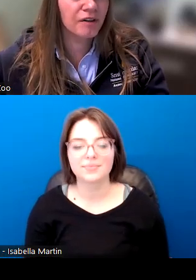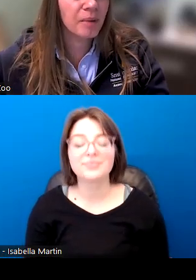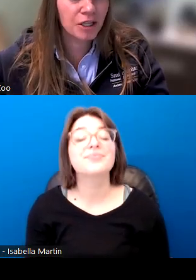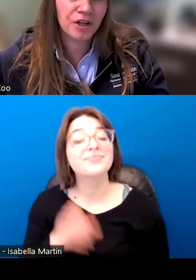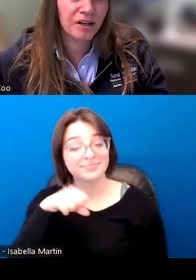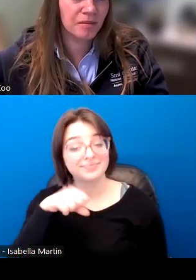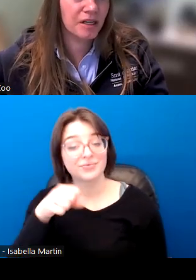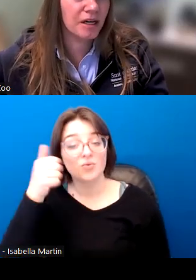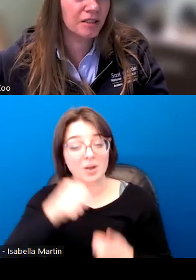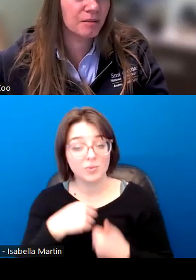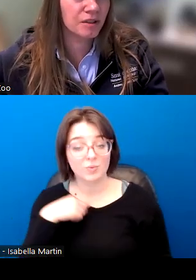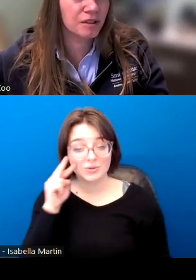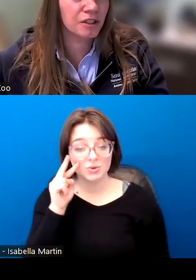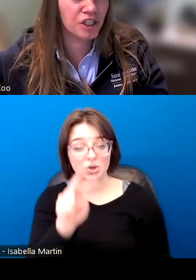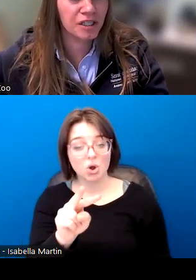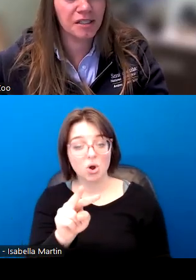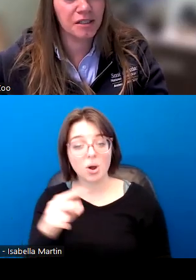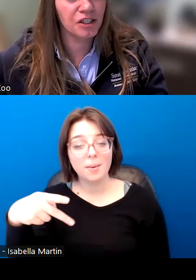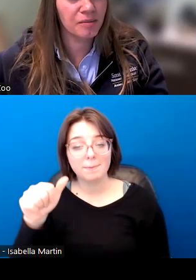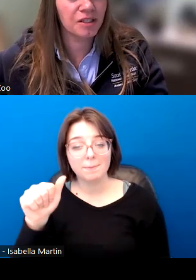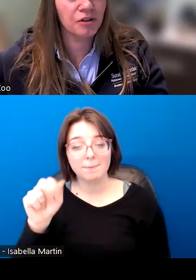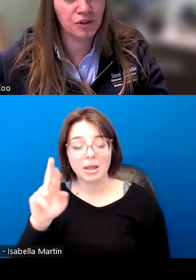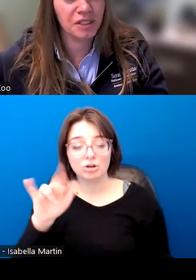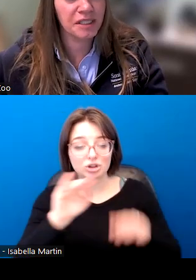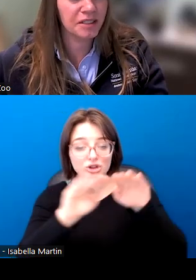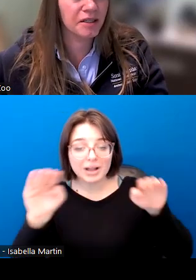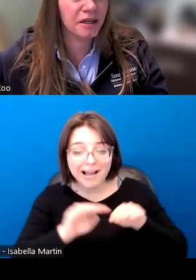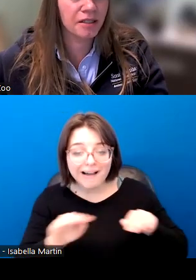the pantry items that had some of the the jellies and the jams and the juices and things like that.